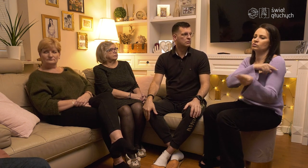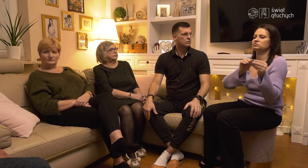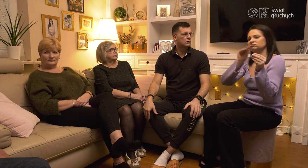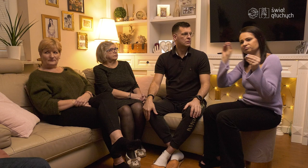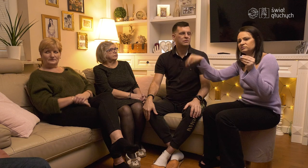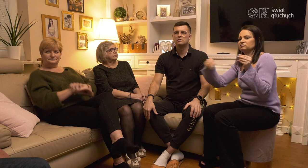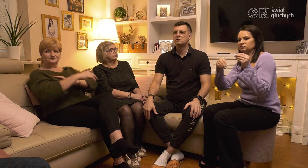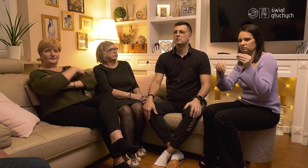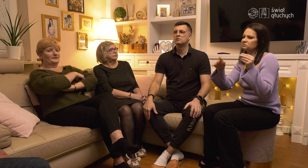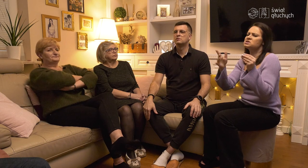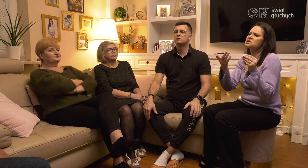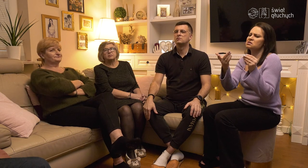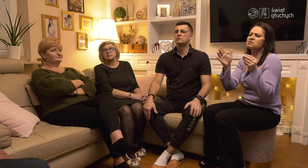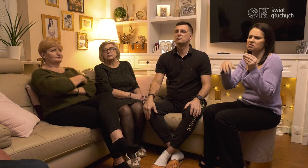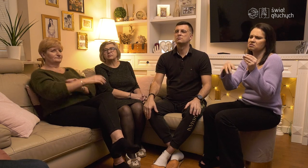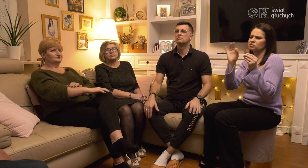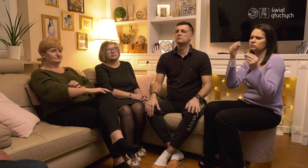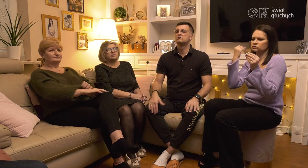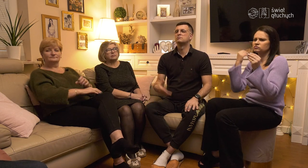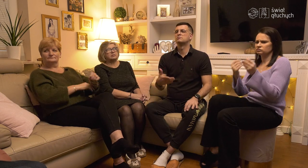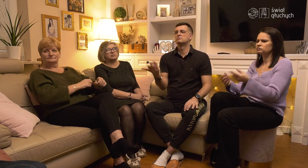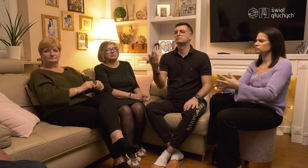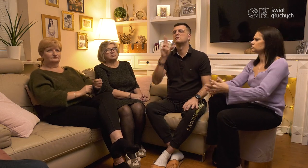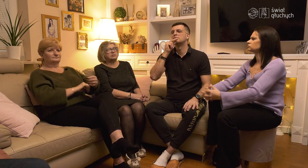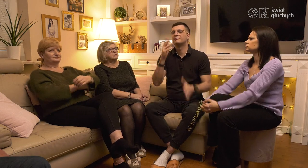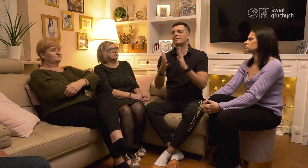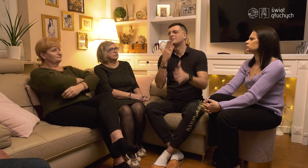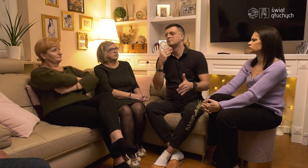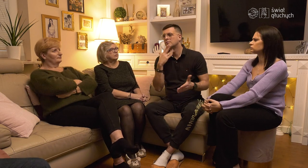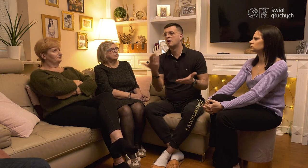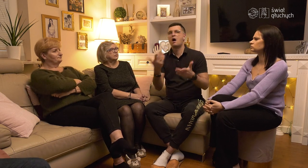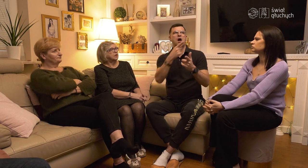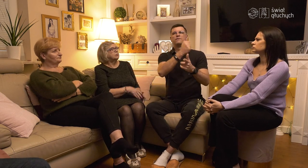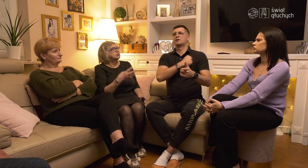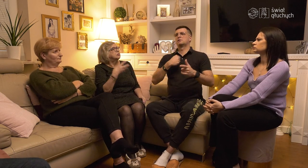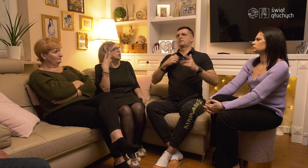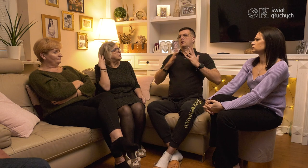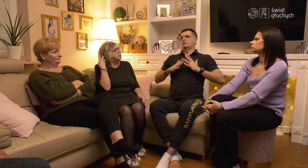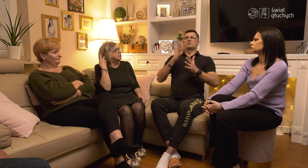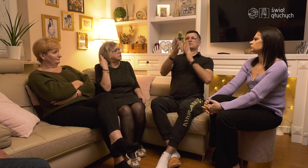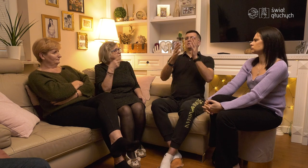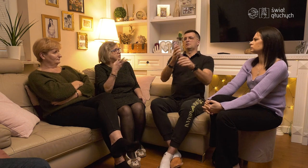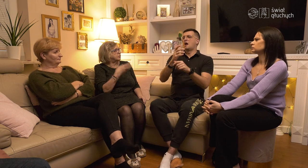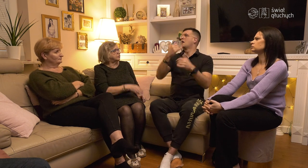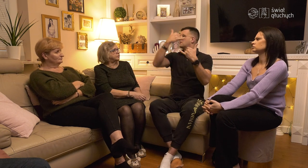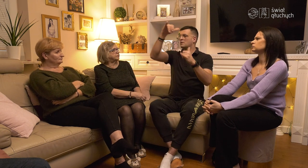That's why they give up and move. [Rafał]: Teachers don't want to sign! They prefer to speak. And in Warsaw, super comfortable.